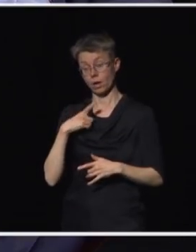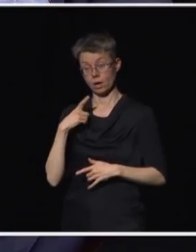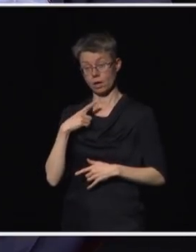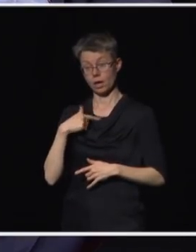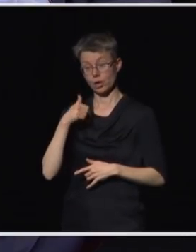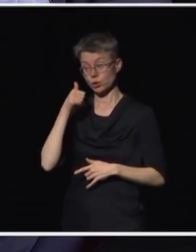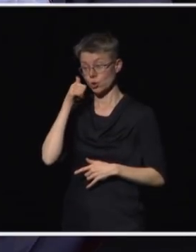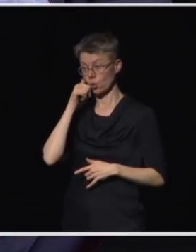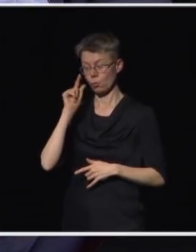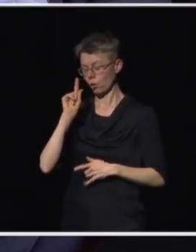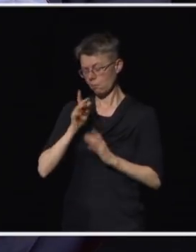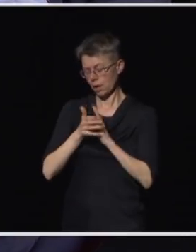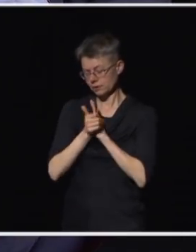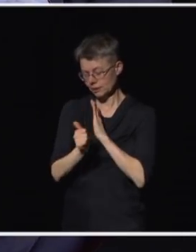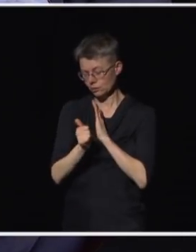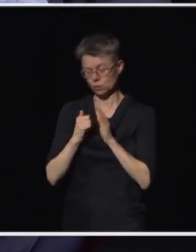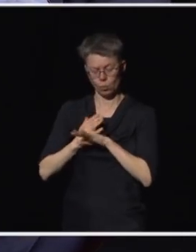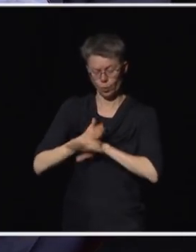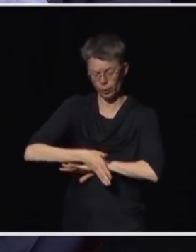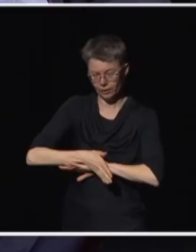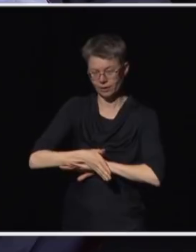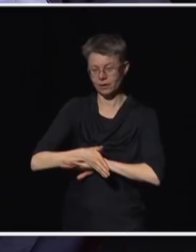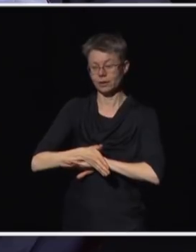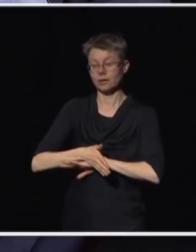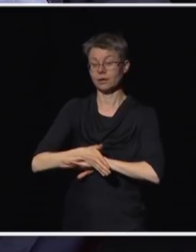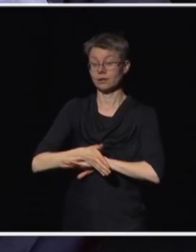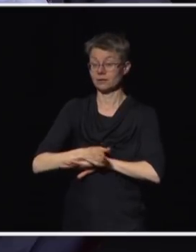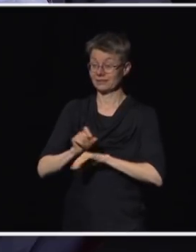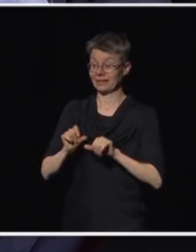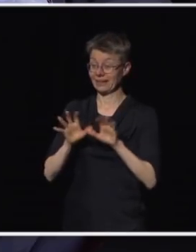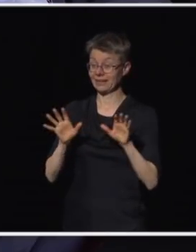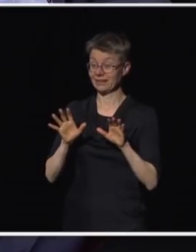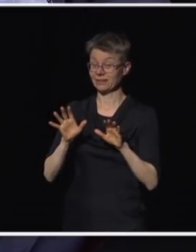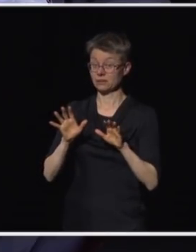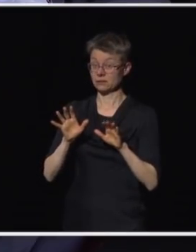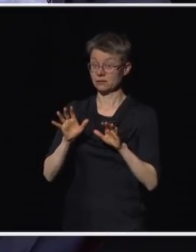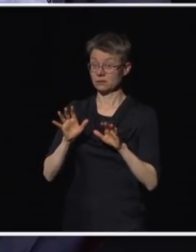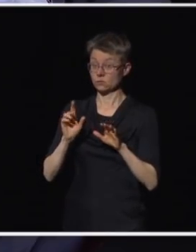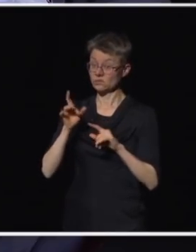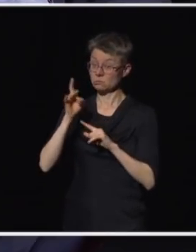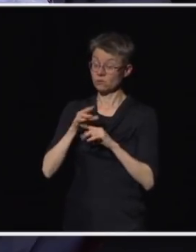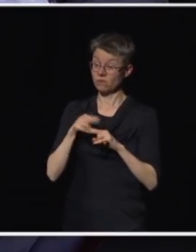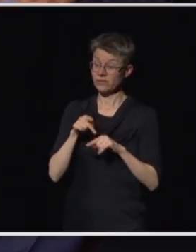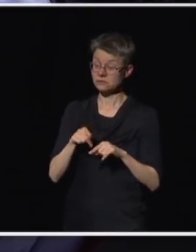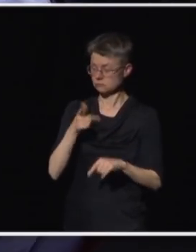whatever my talents, whatever my hard work it's pretty clear to me that luck played a role in this. You have to understand.